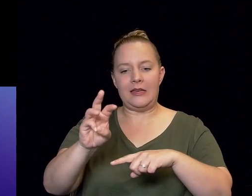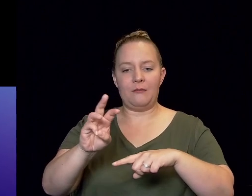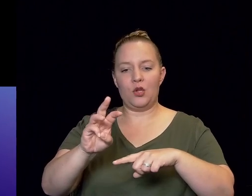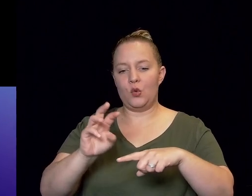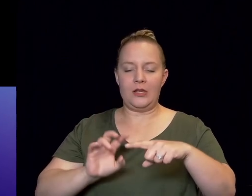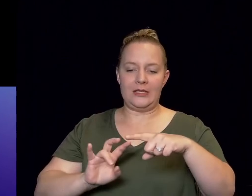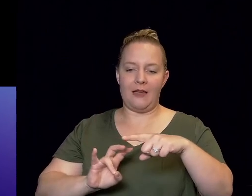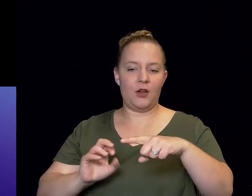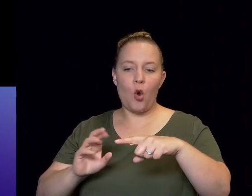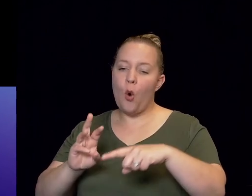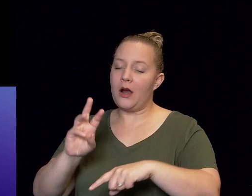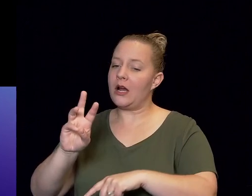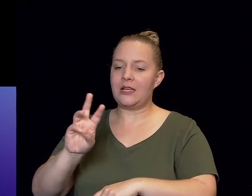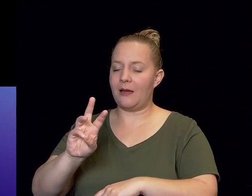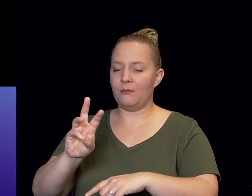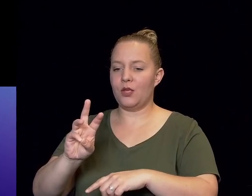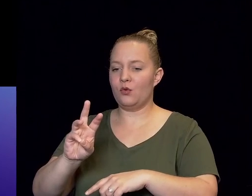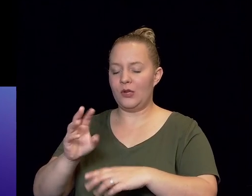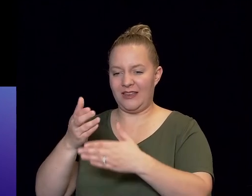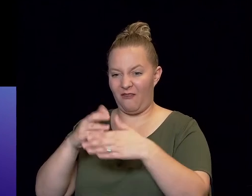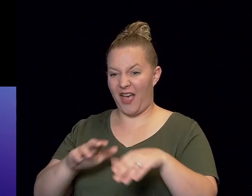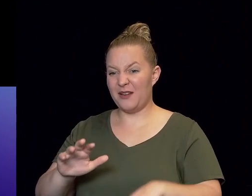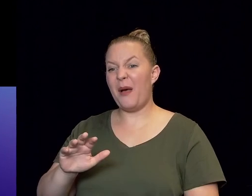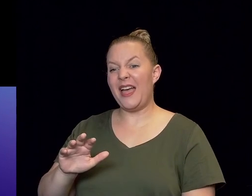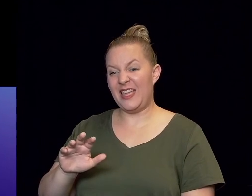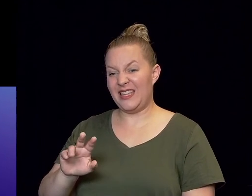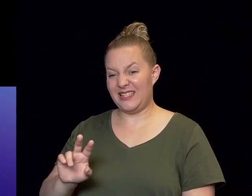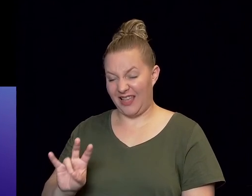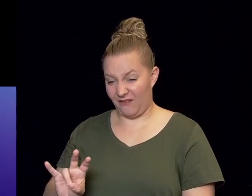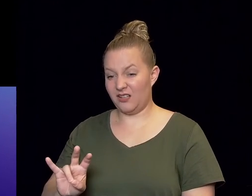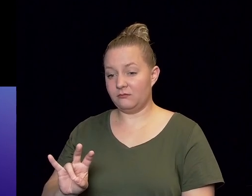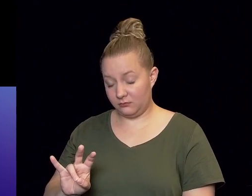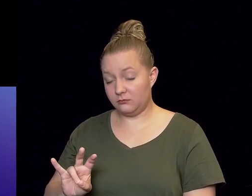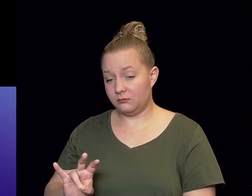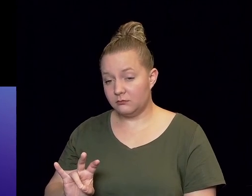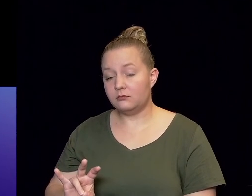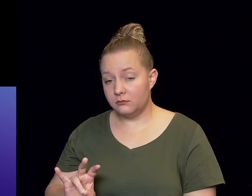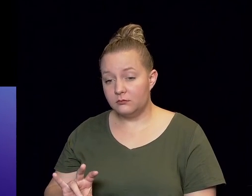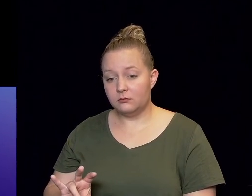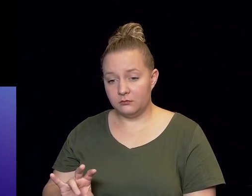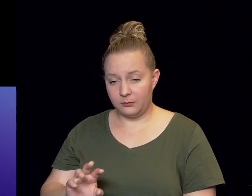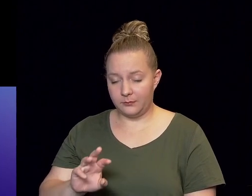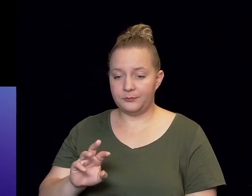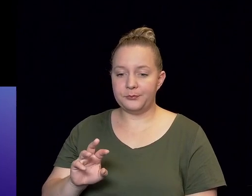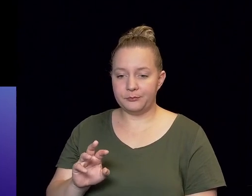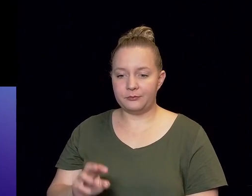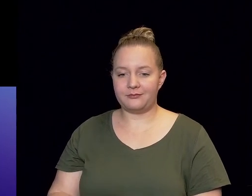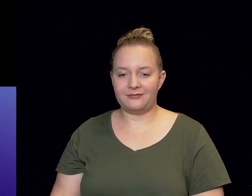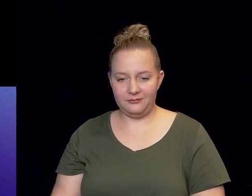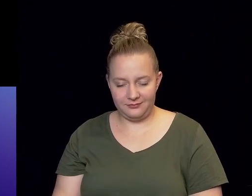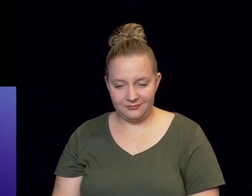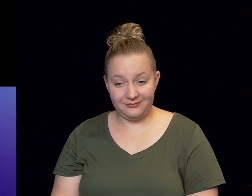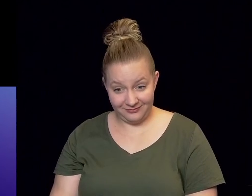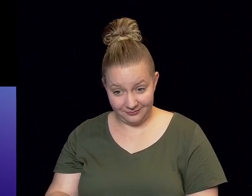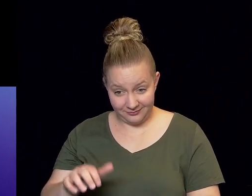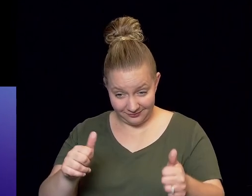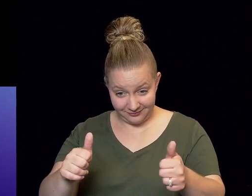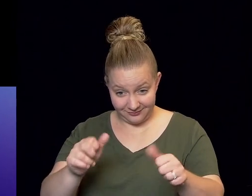that divided by the number 7. I don't know where s came from. w divided by 7. My word!